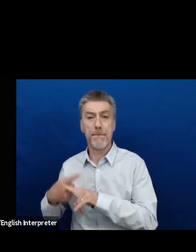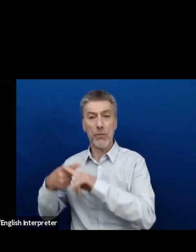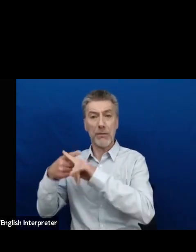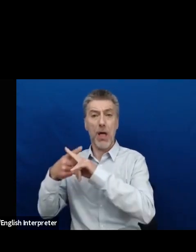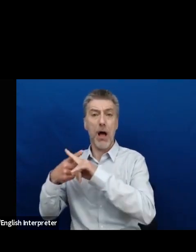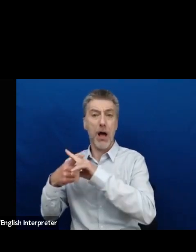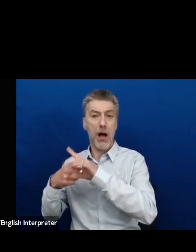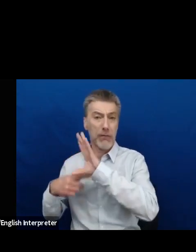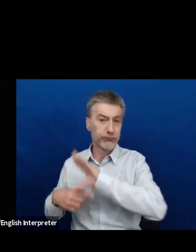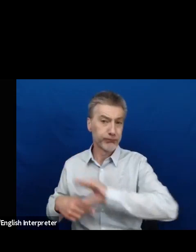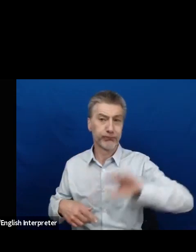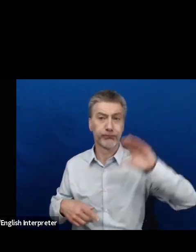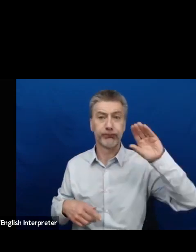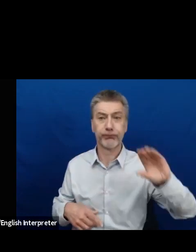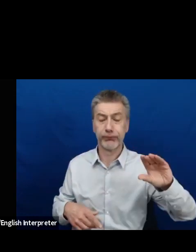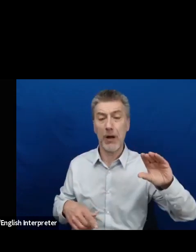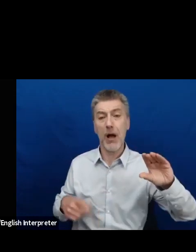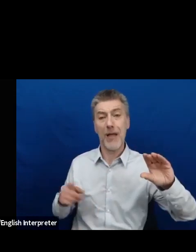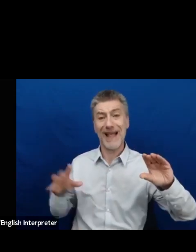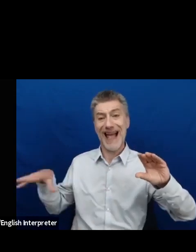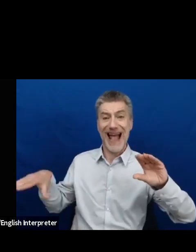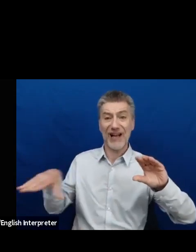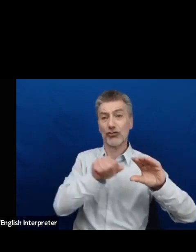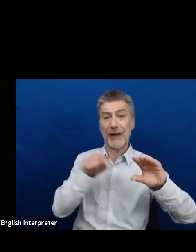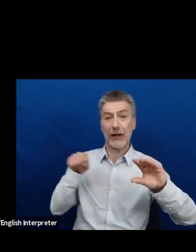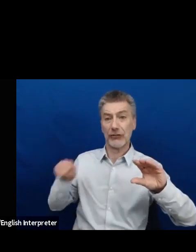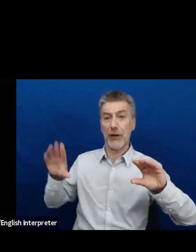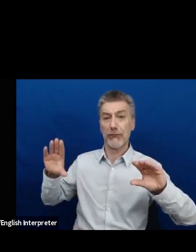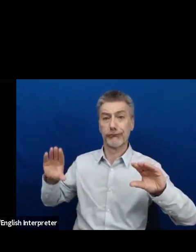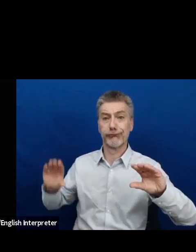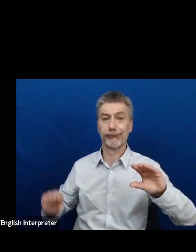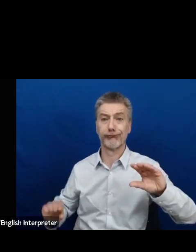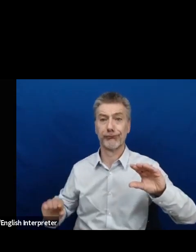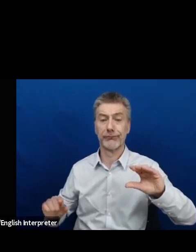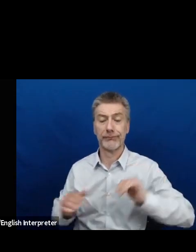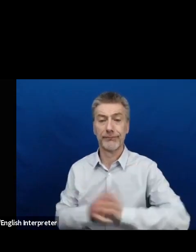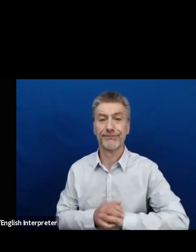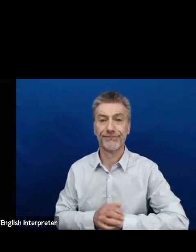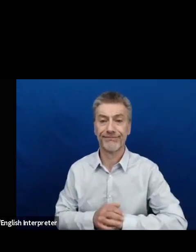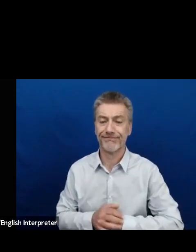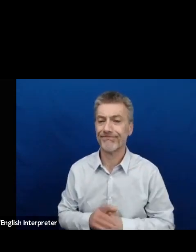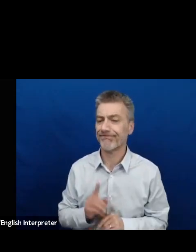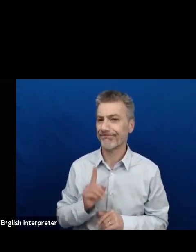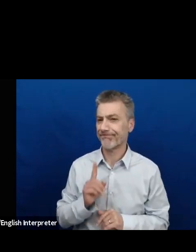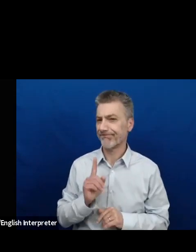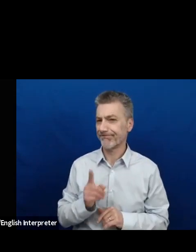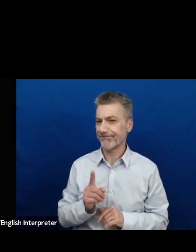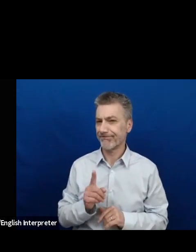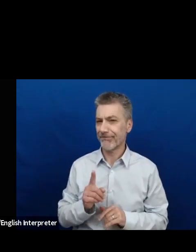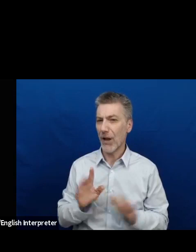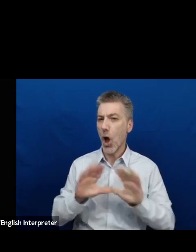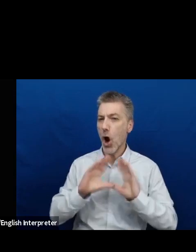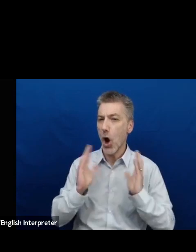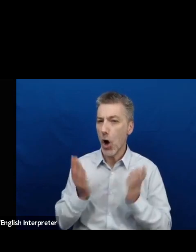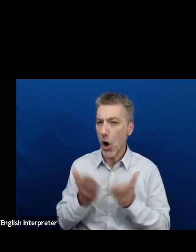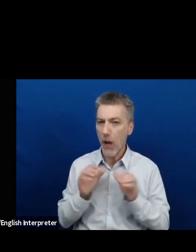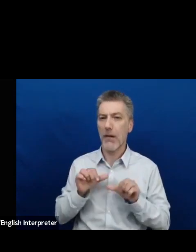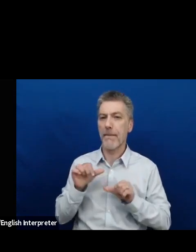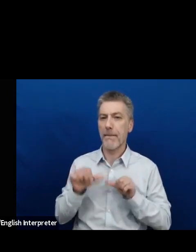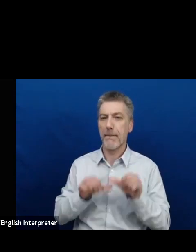country in which they were raised but were ex pore Todd support the British national